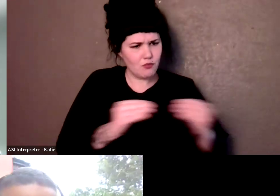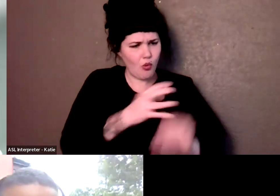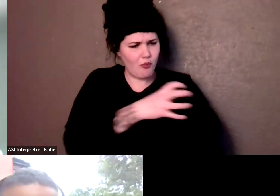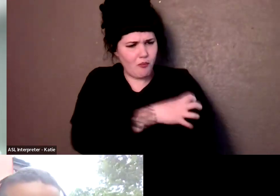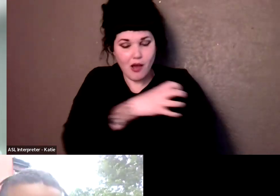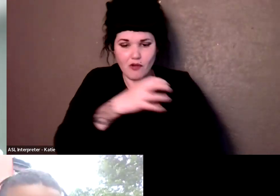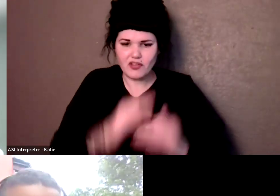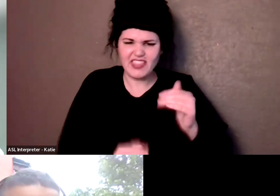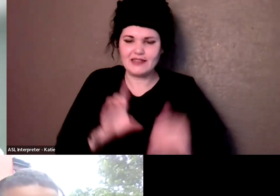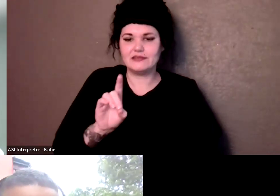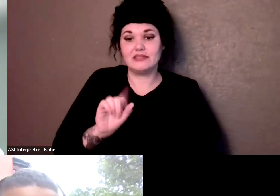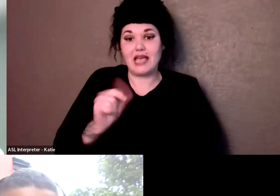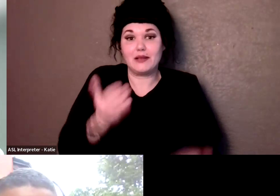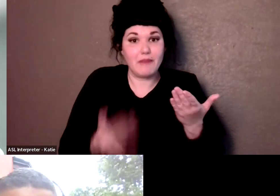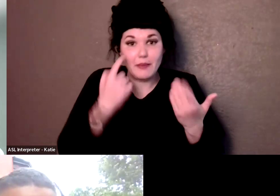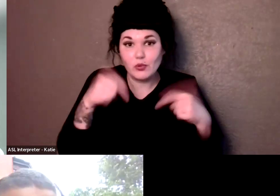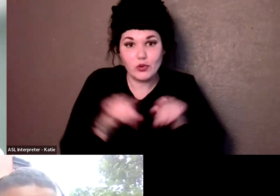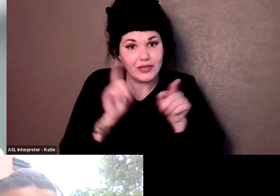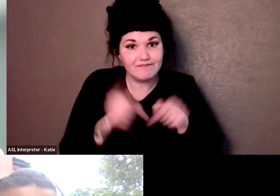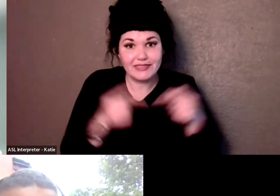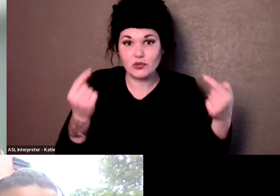but I think we all have something to learn from each other. So, I'm excited to learn alongside you